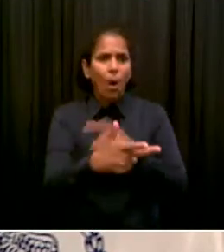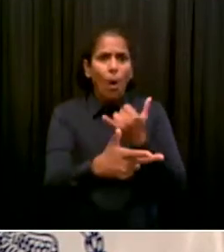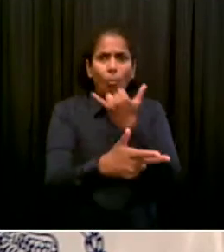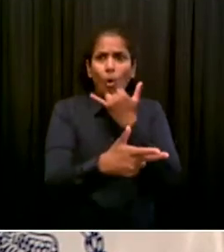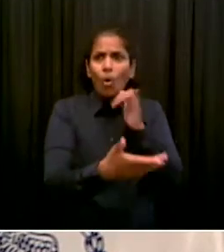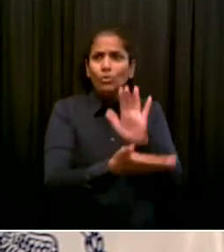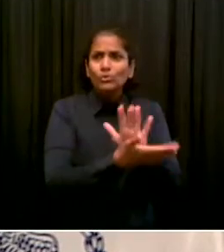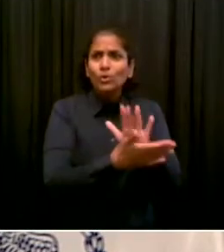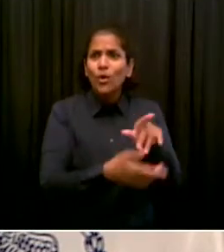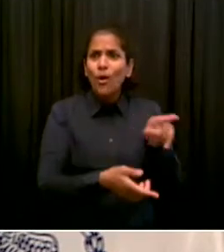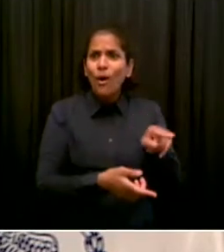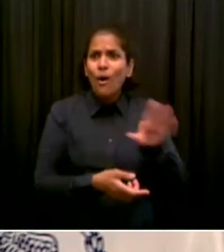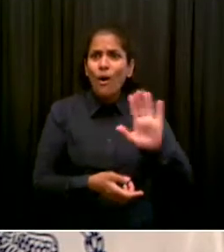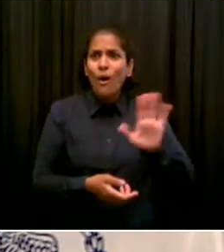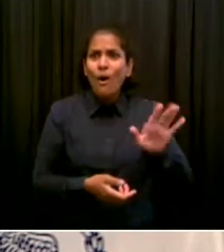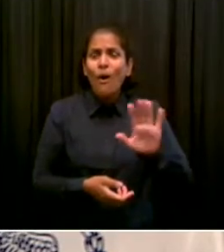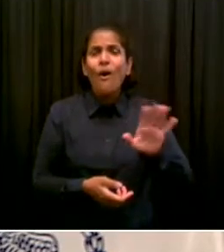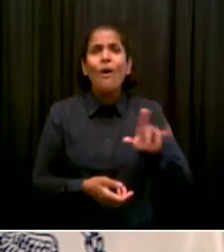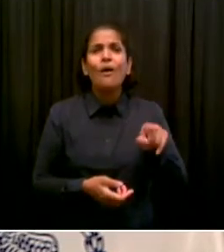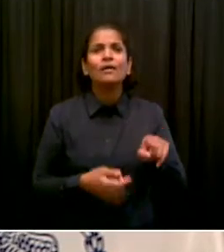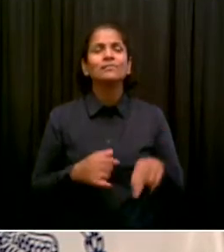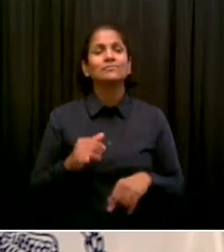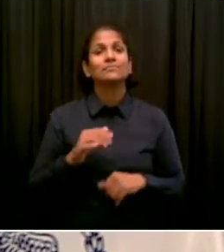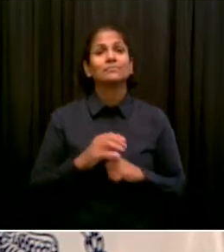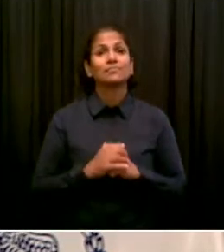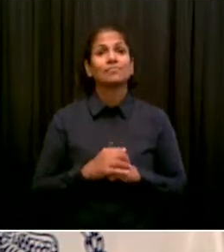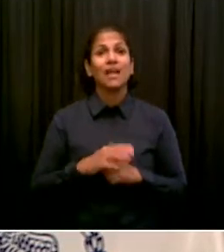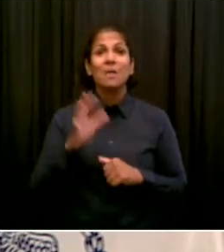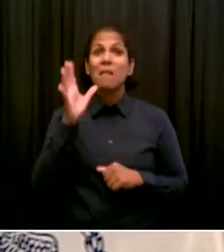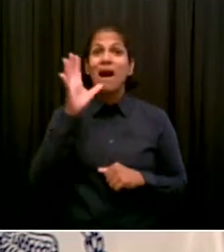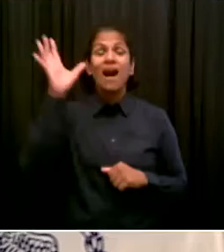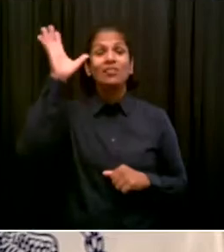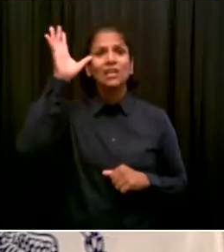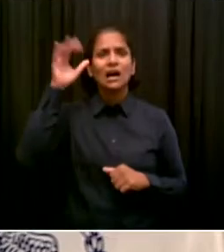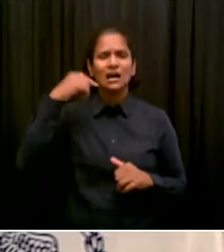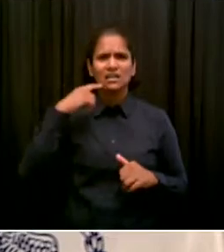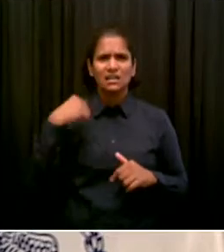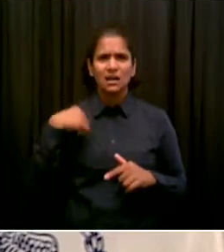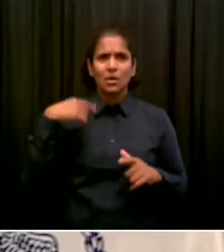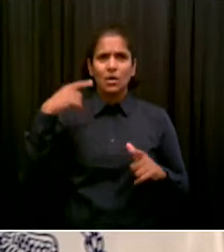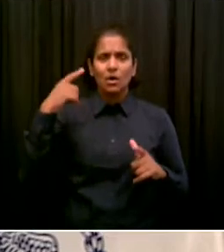YESTERDAY, MY COLLEAGUE DID A SRTOY ABOUT A FAILMY WHERE TE H CHILD WAS TAKEN TO THE WRONG SCHOOL ON THE BUS AND THE